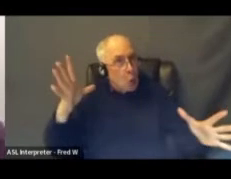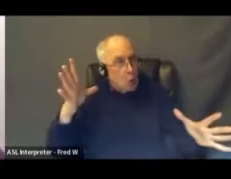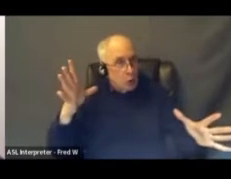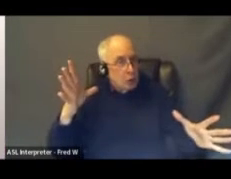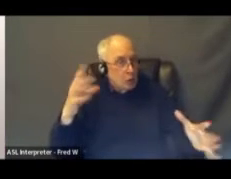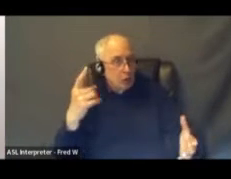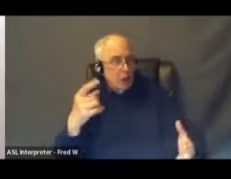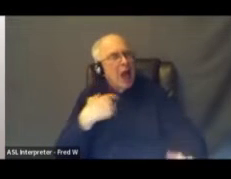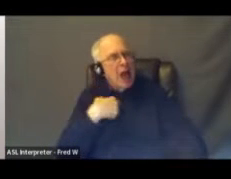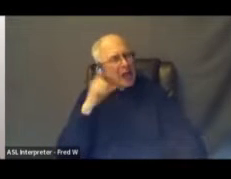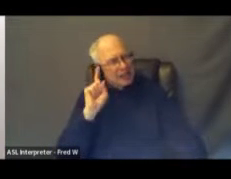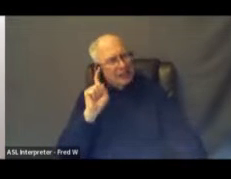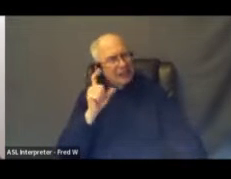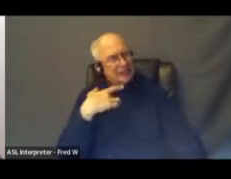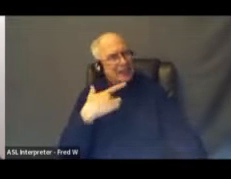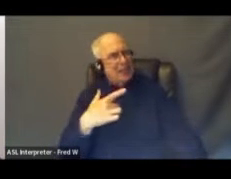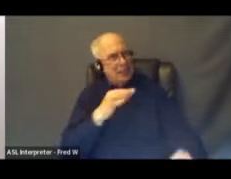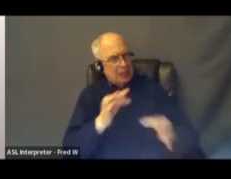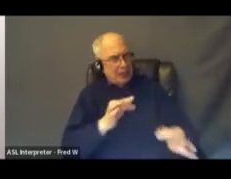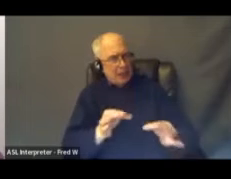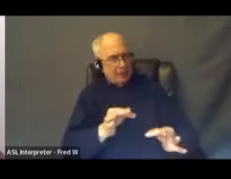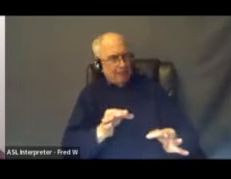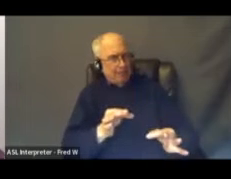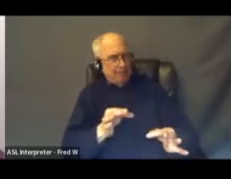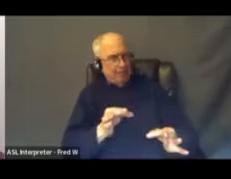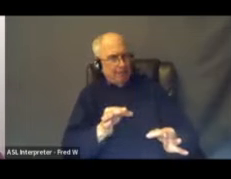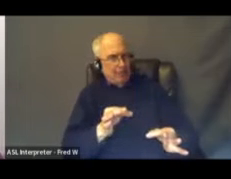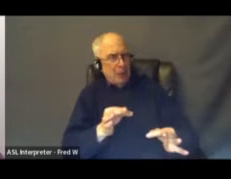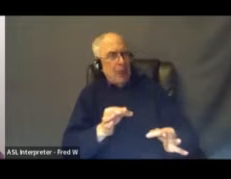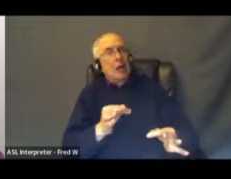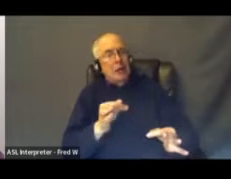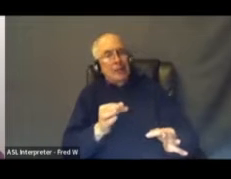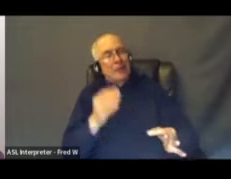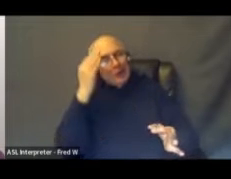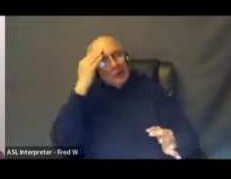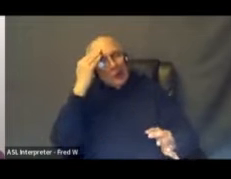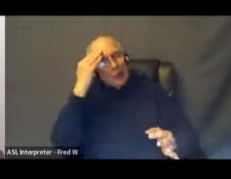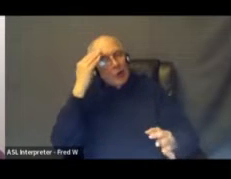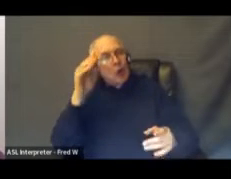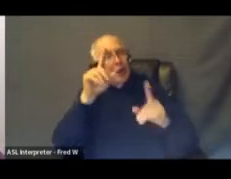Especially after following the question about gunshot wounds, people will say, Well, I've been